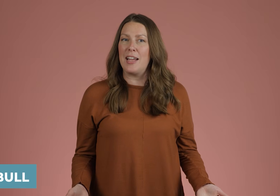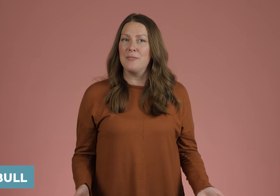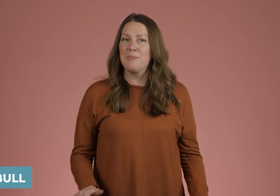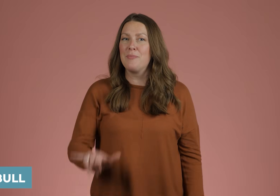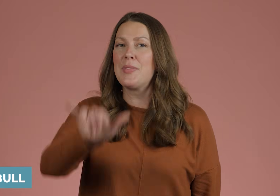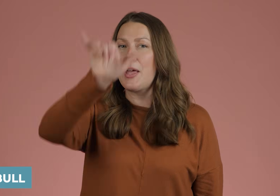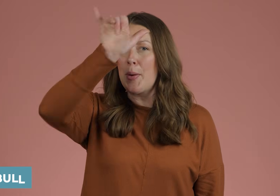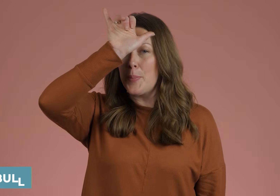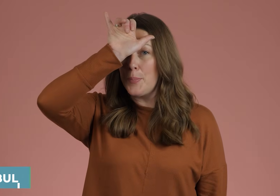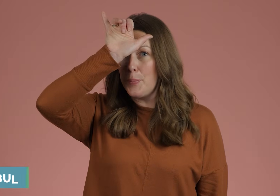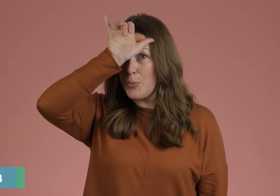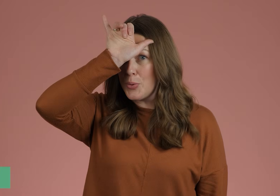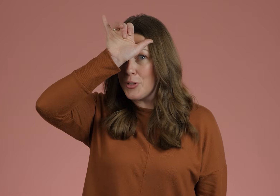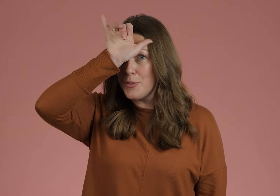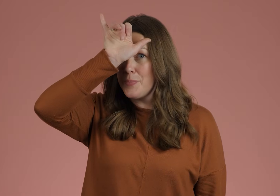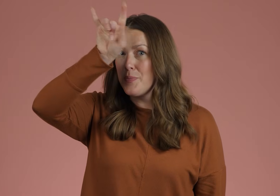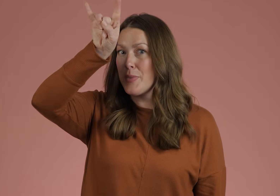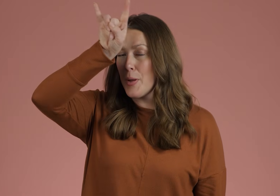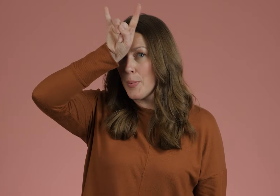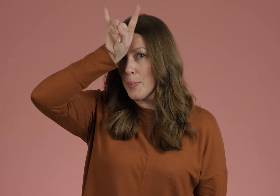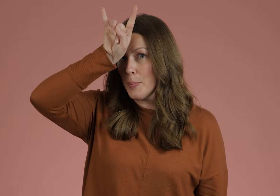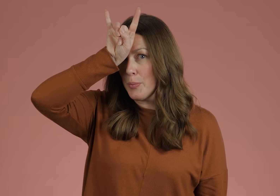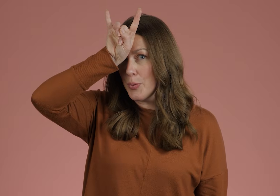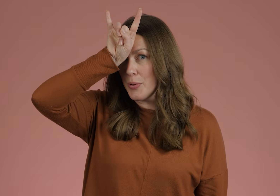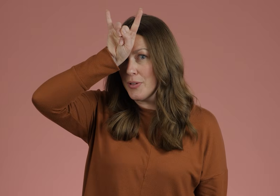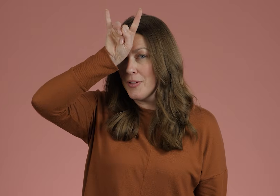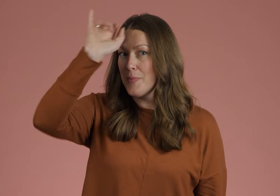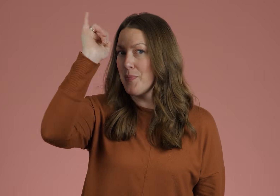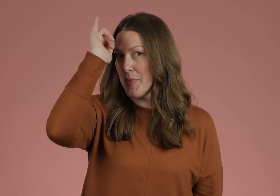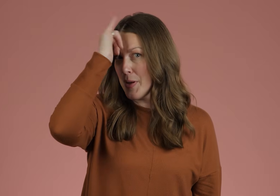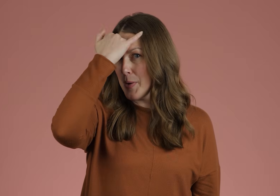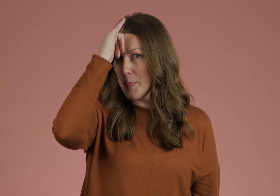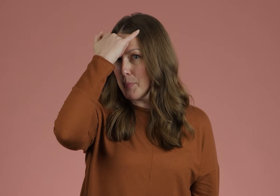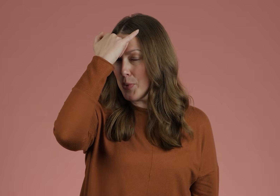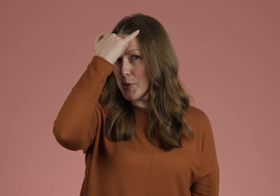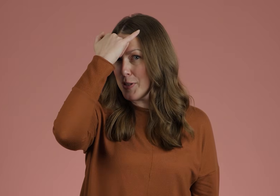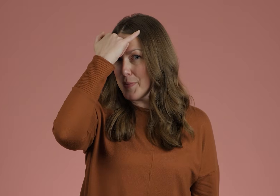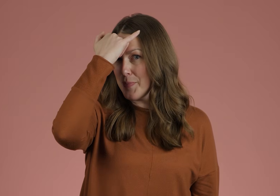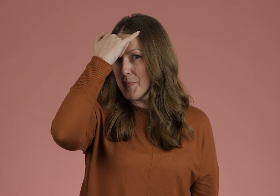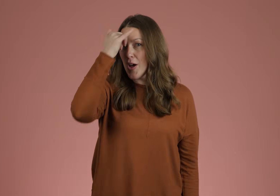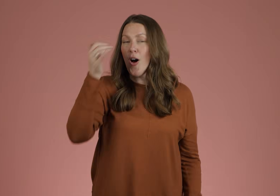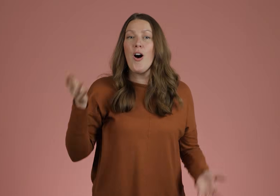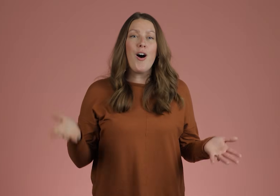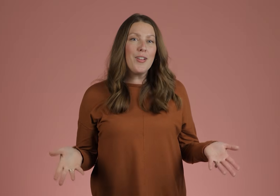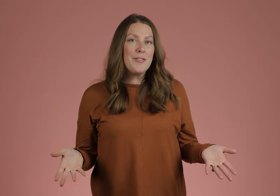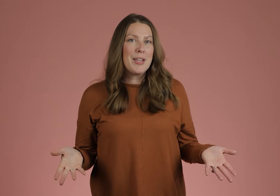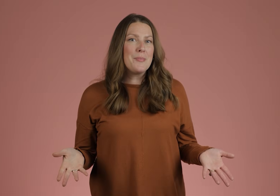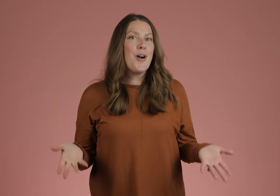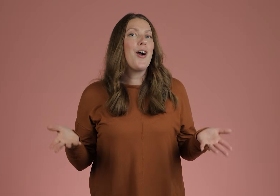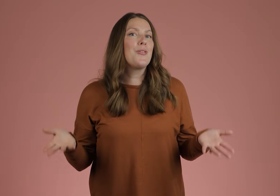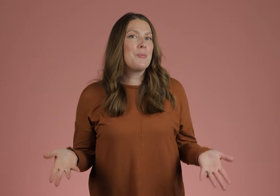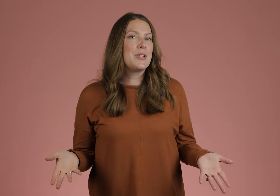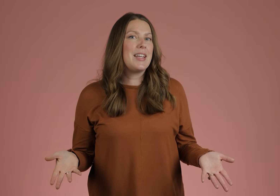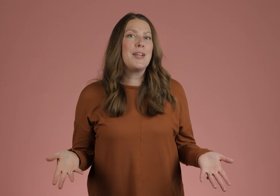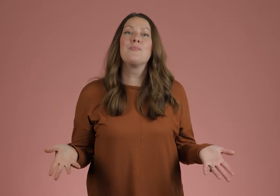sign. Bull.